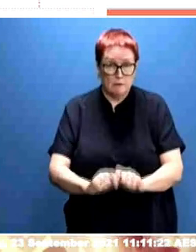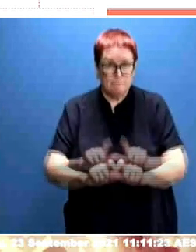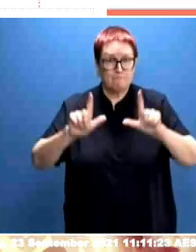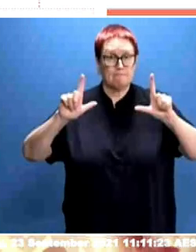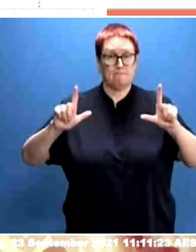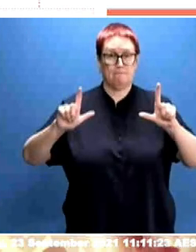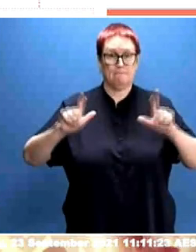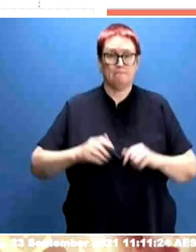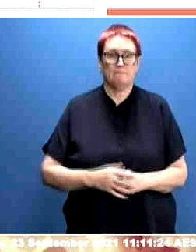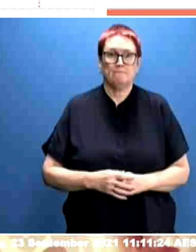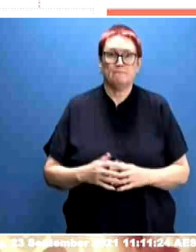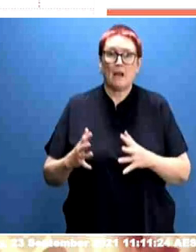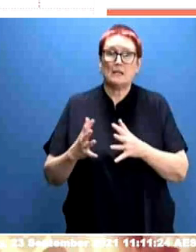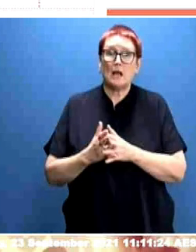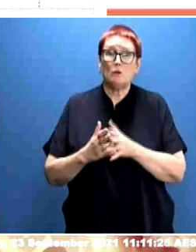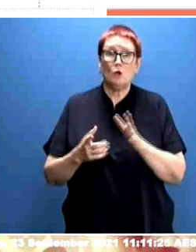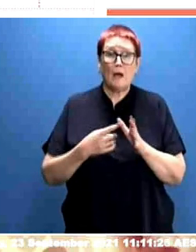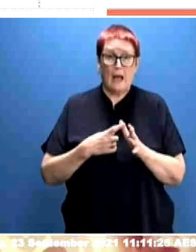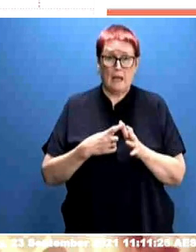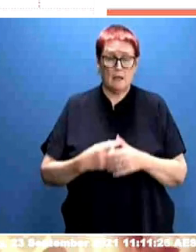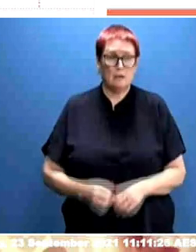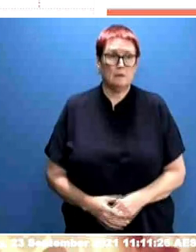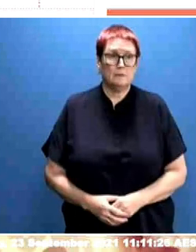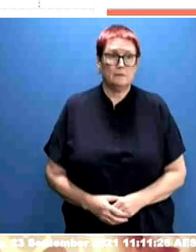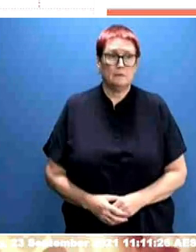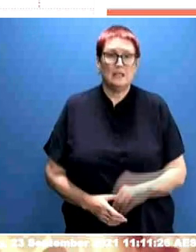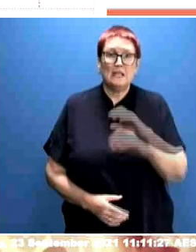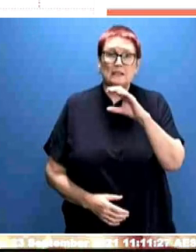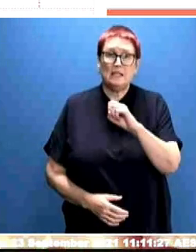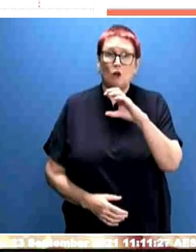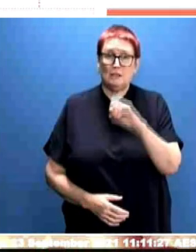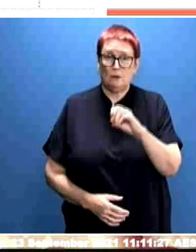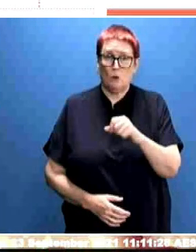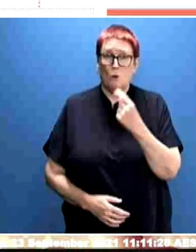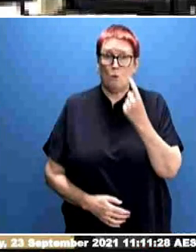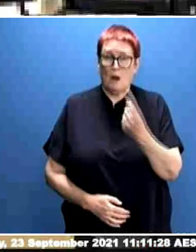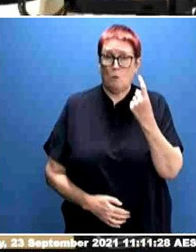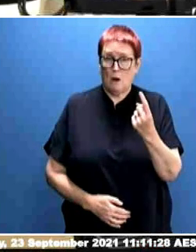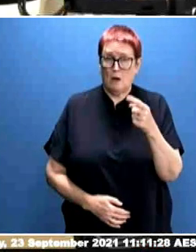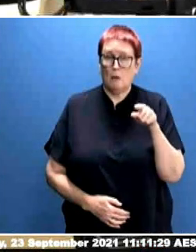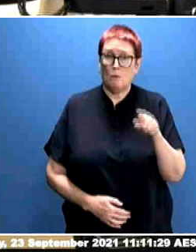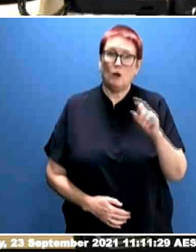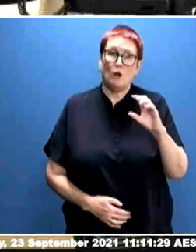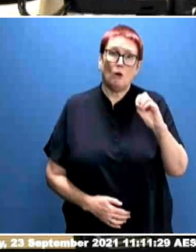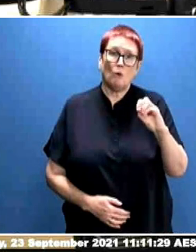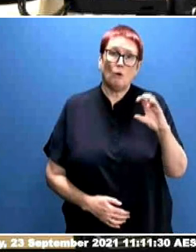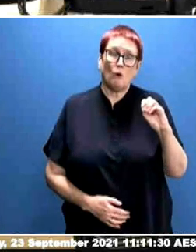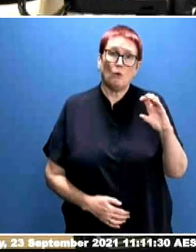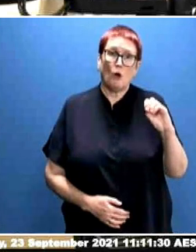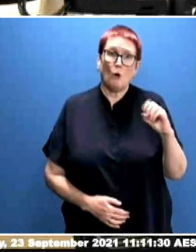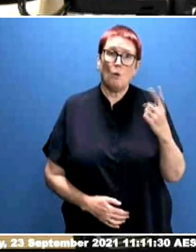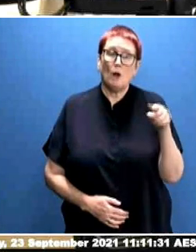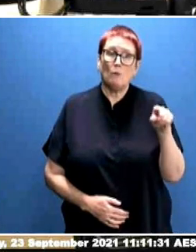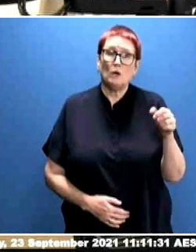the document WA.0011.0001.0630.